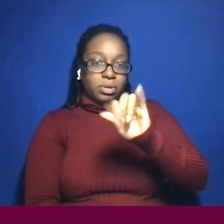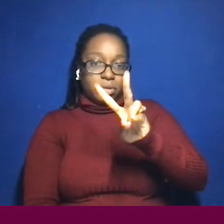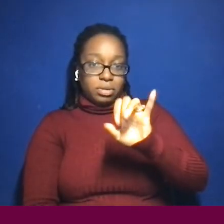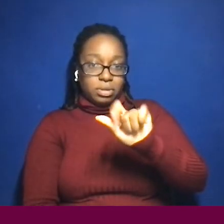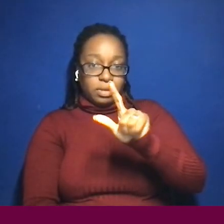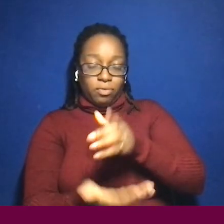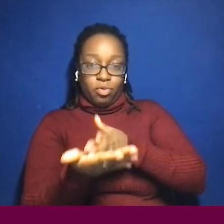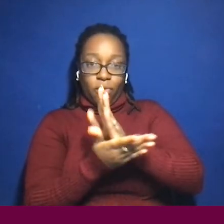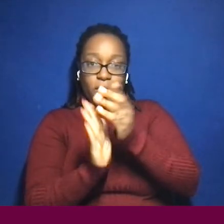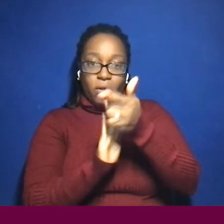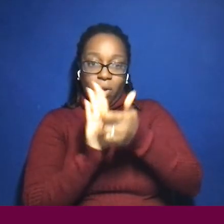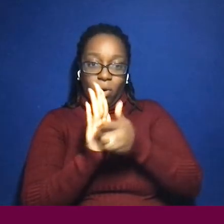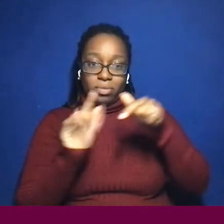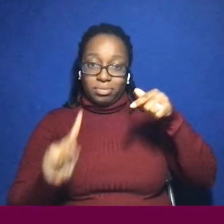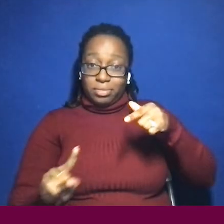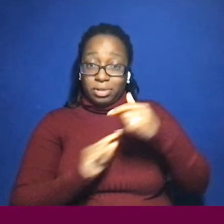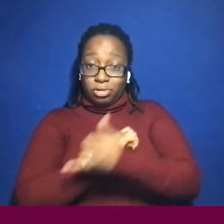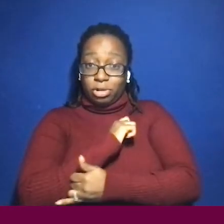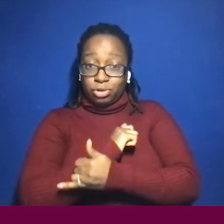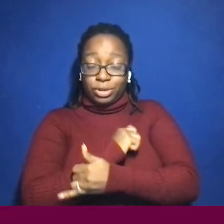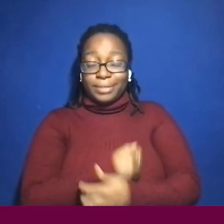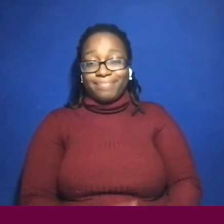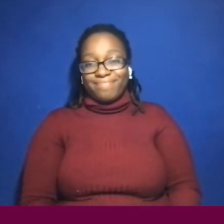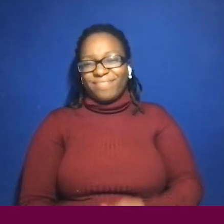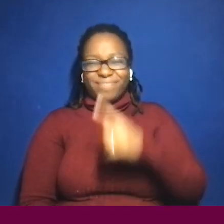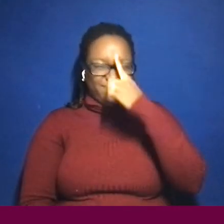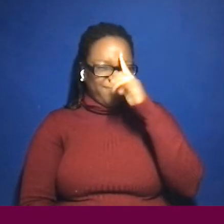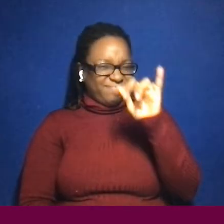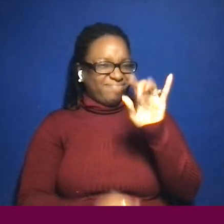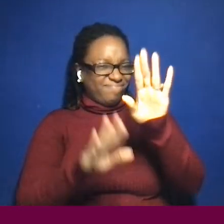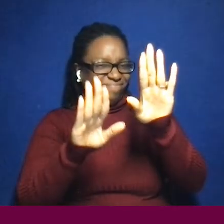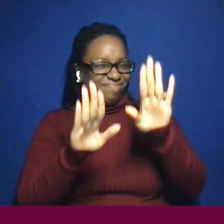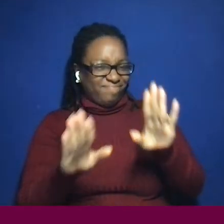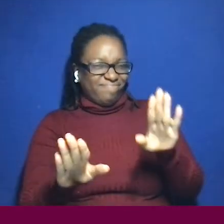laws in this country. So I just think that's a great example of where